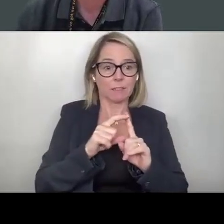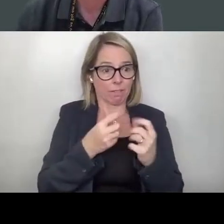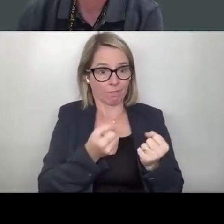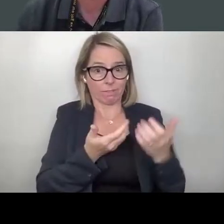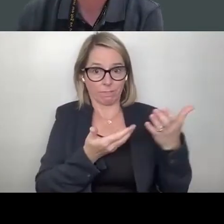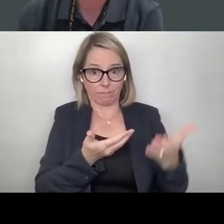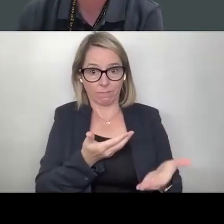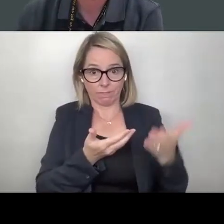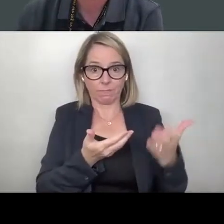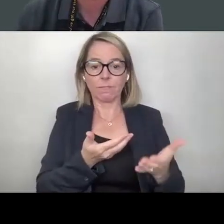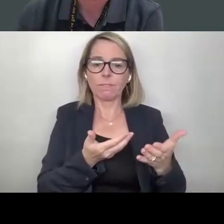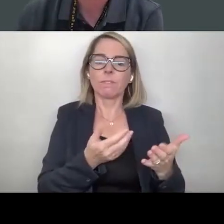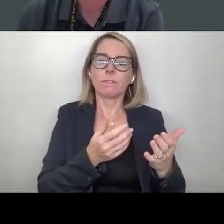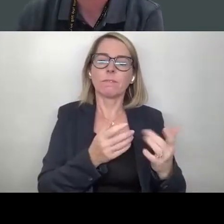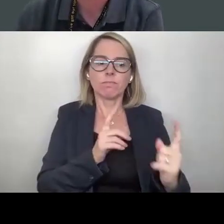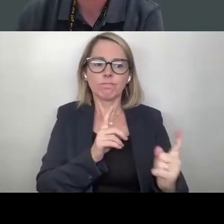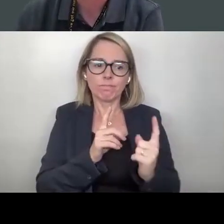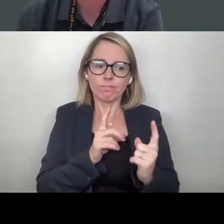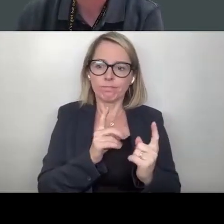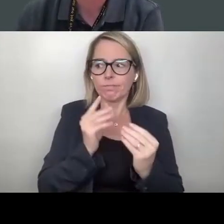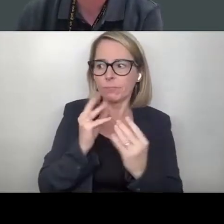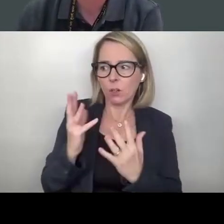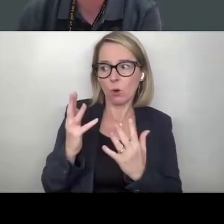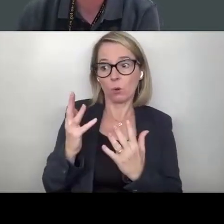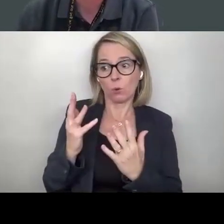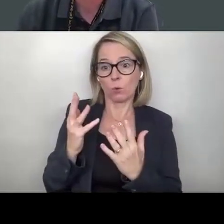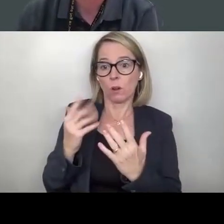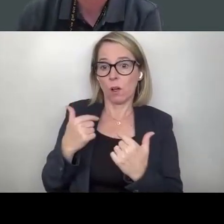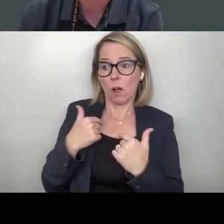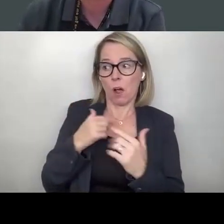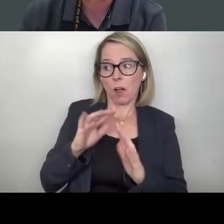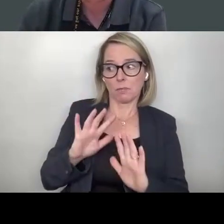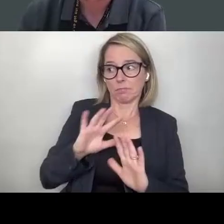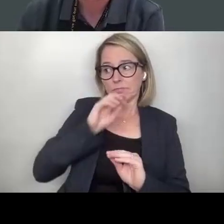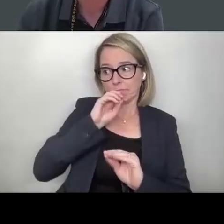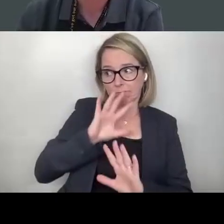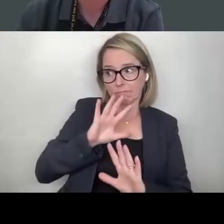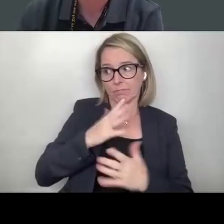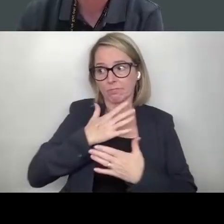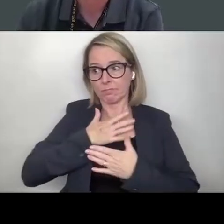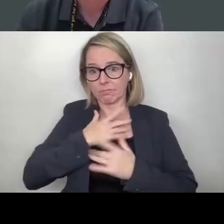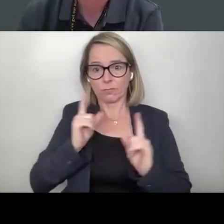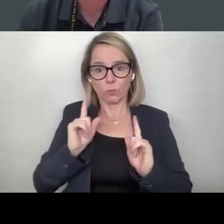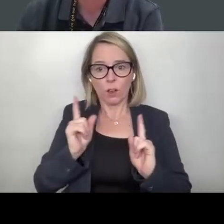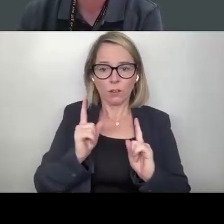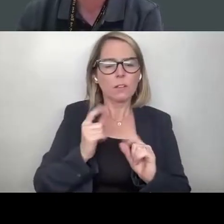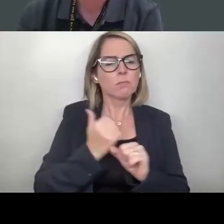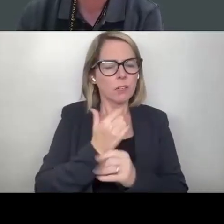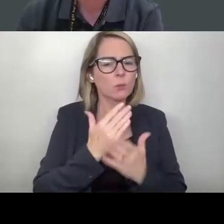really communicate what they need to feel comfortable, but also the medical professional